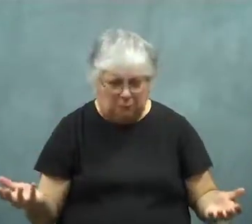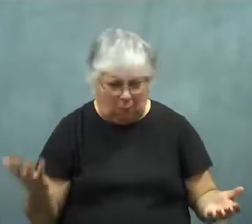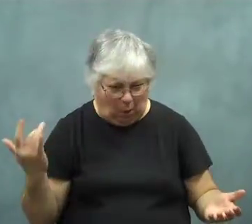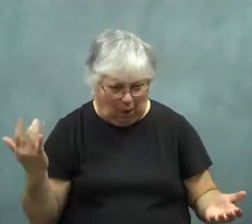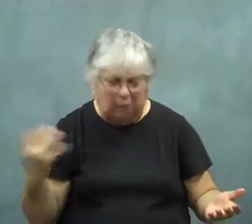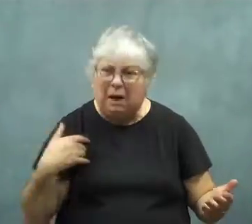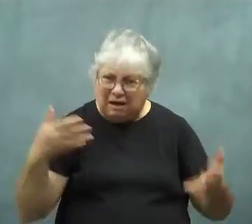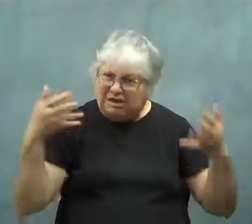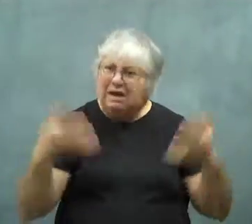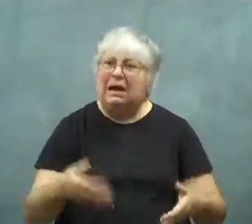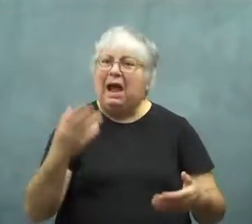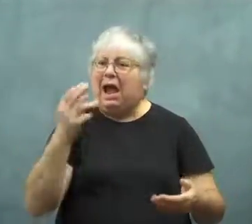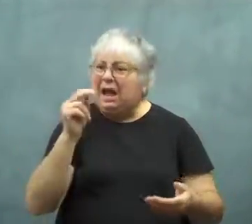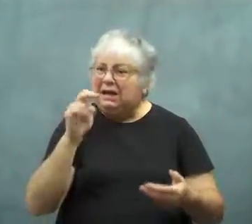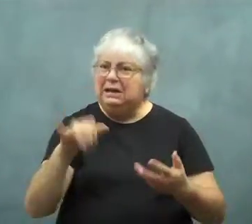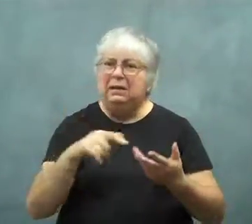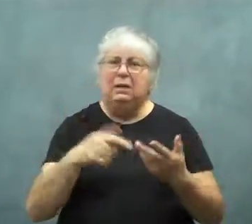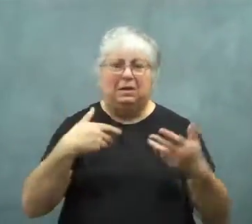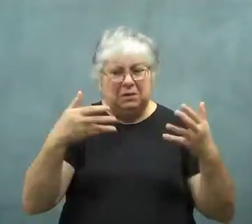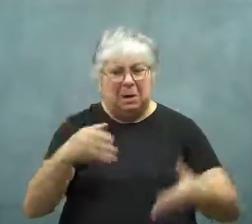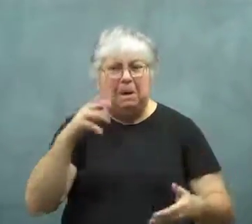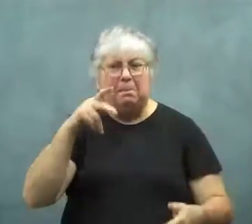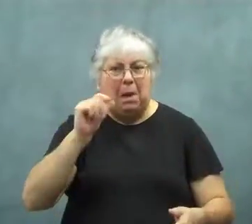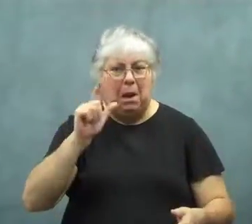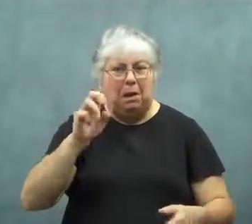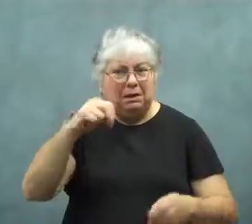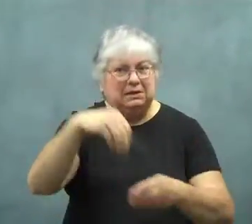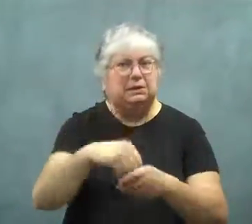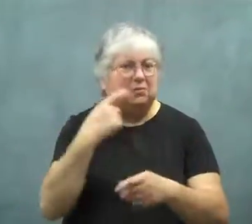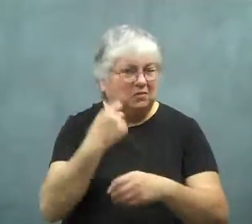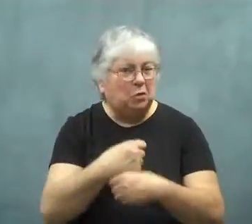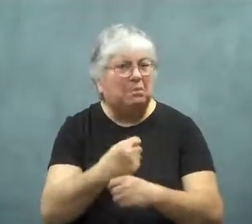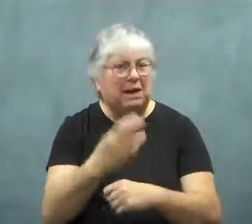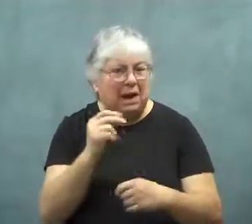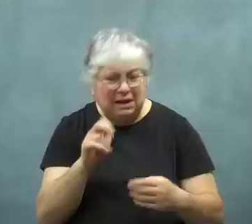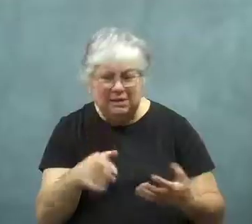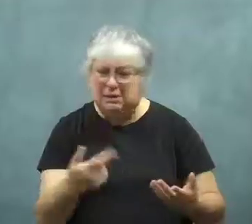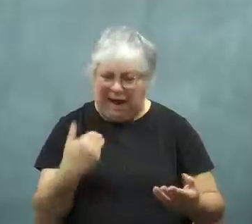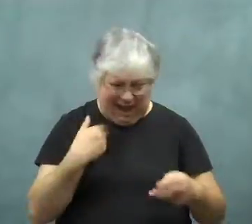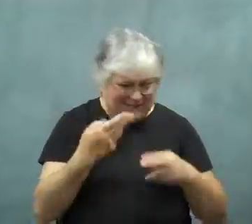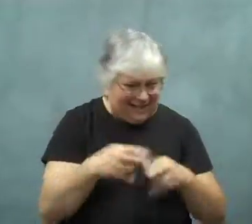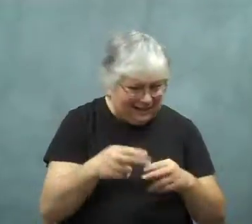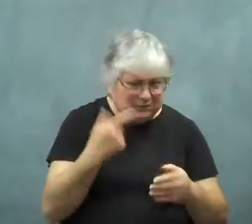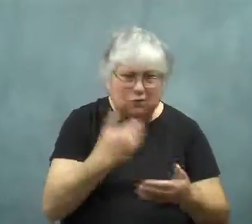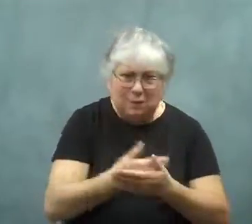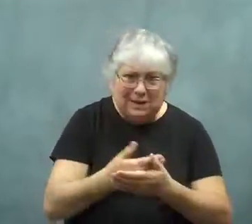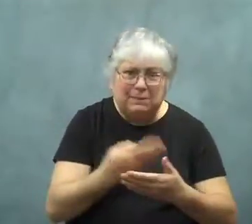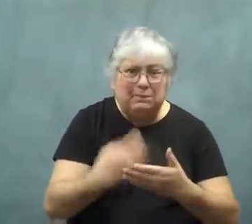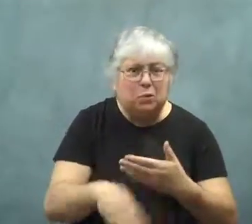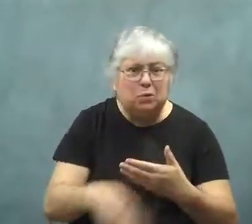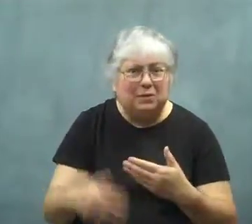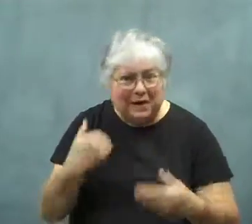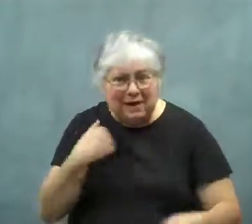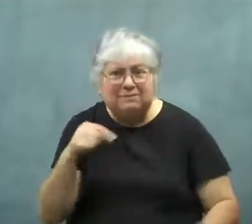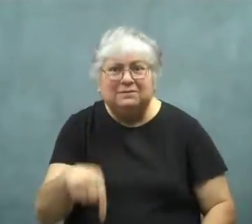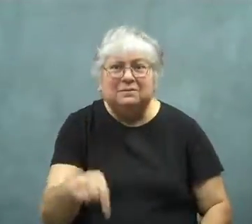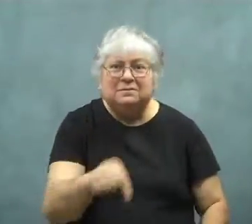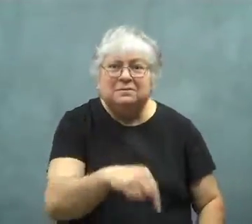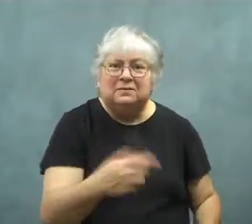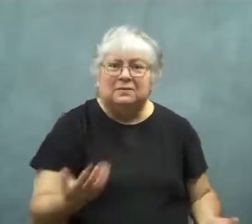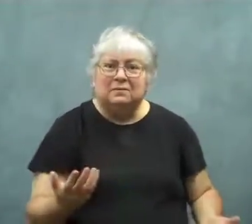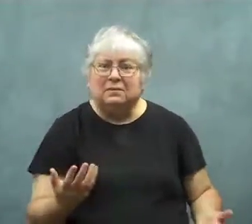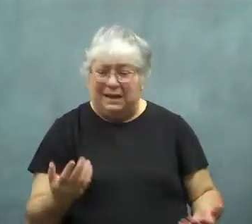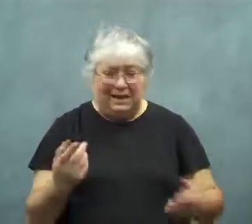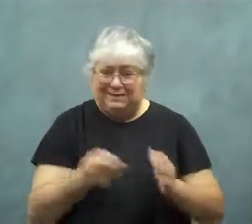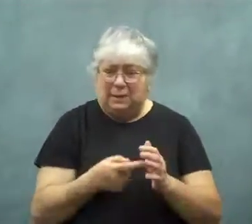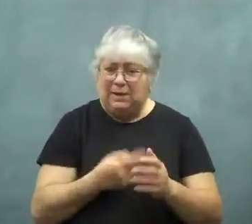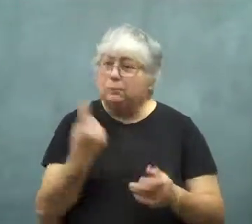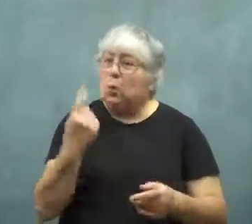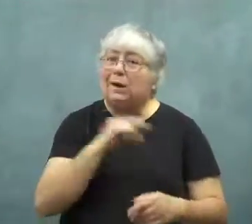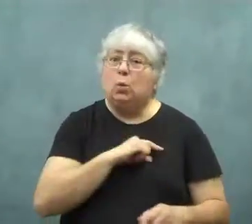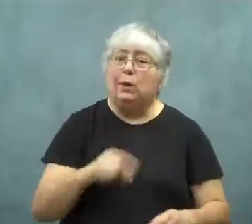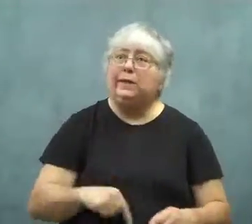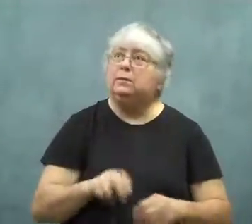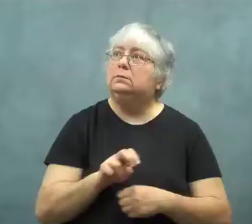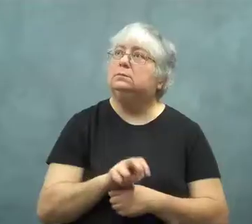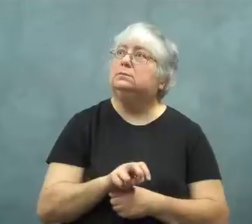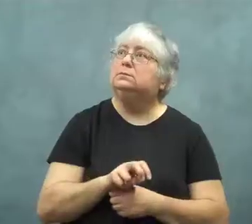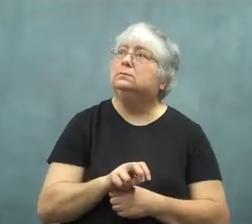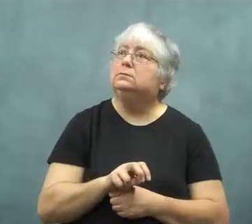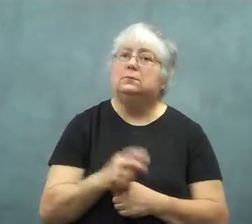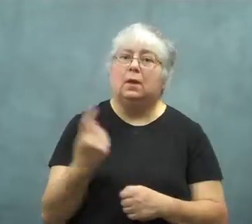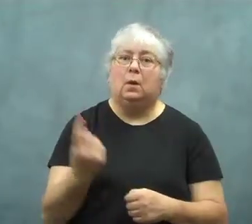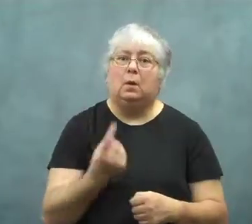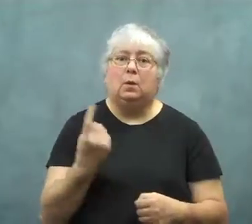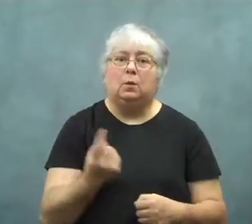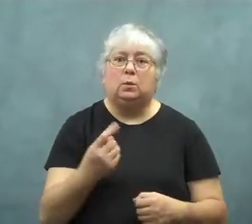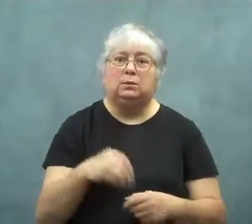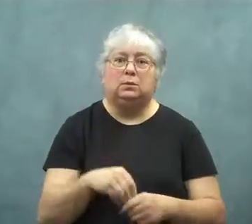There would be plenty of honey and enough pollen to make more honey.